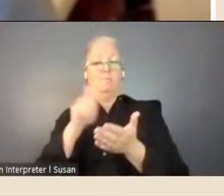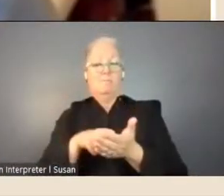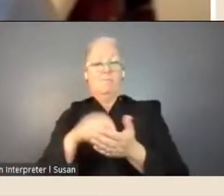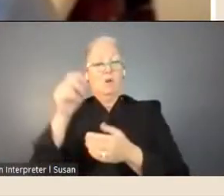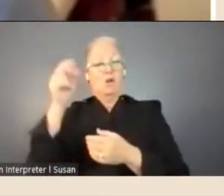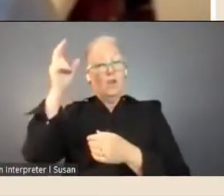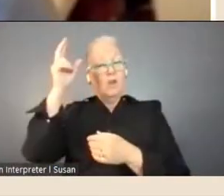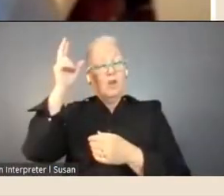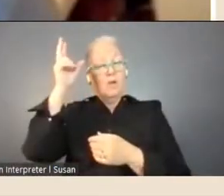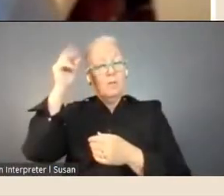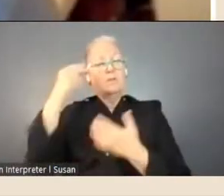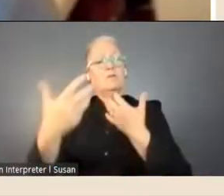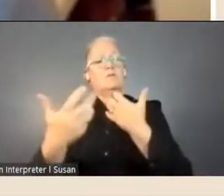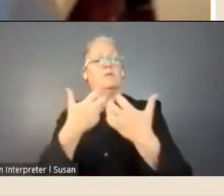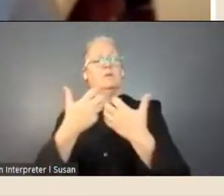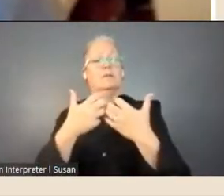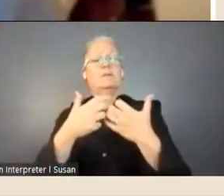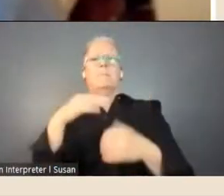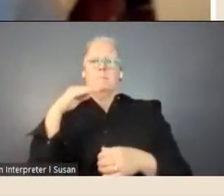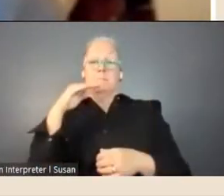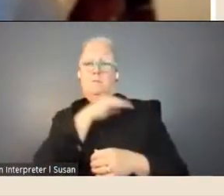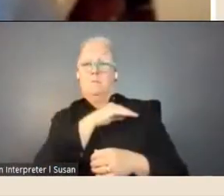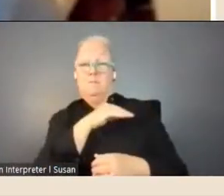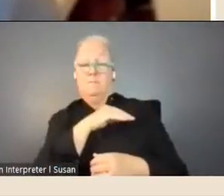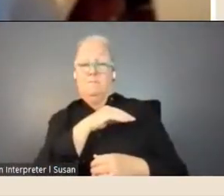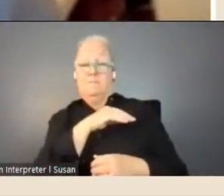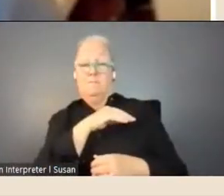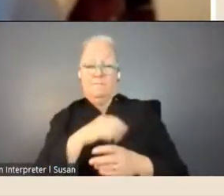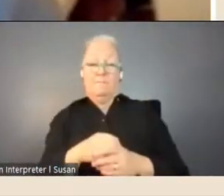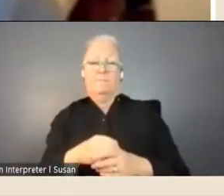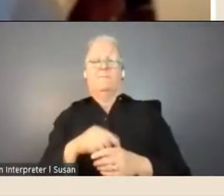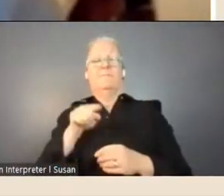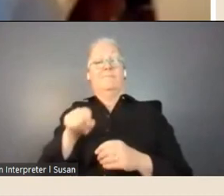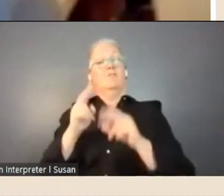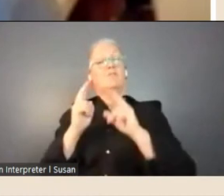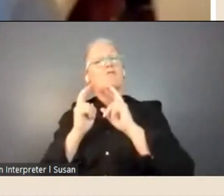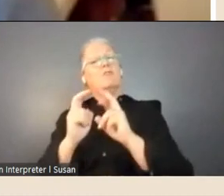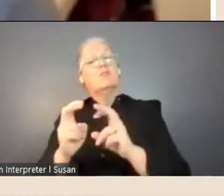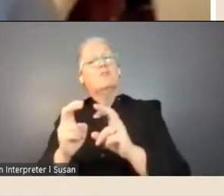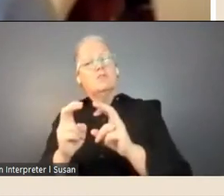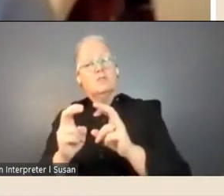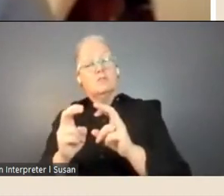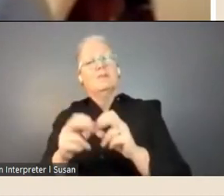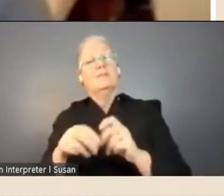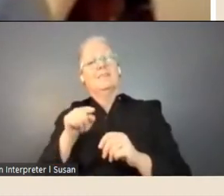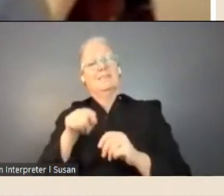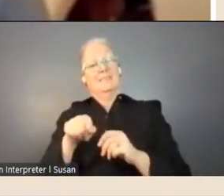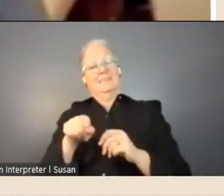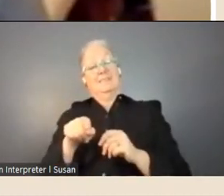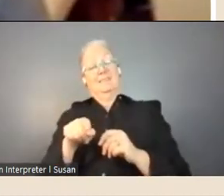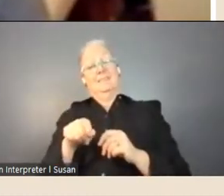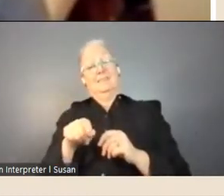of Melbourne, and this, research fellowship specifically makes use of the collections that